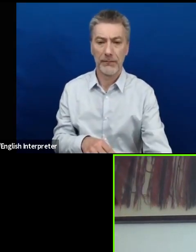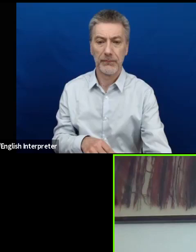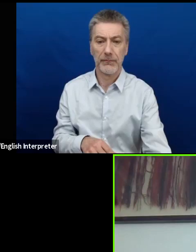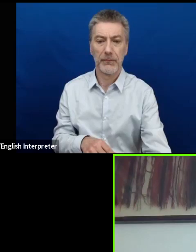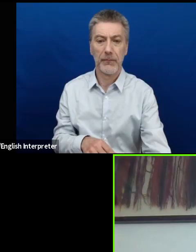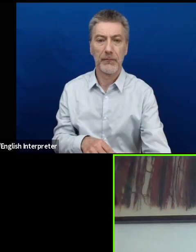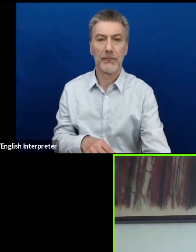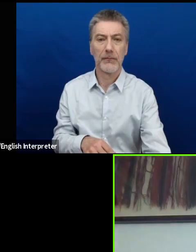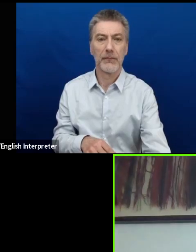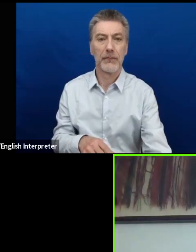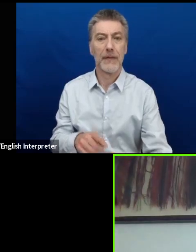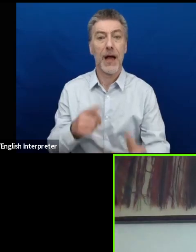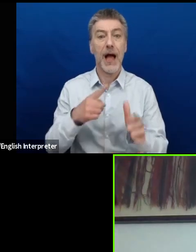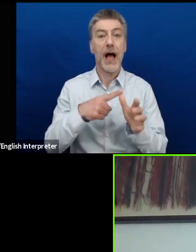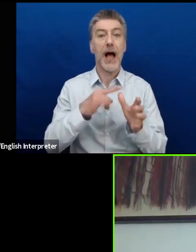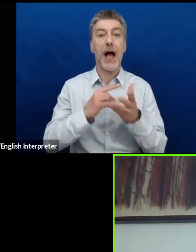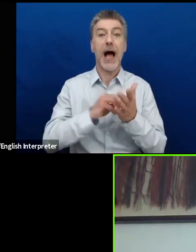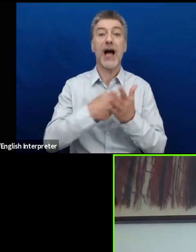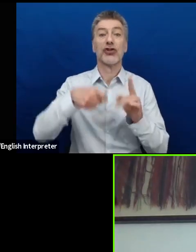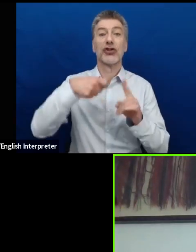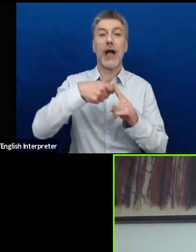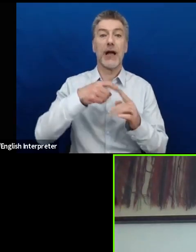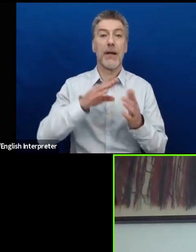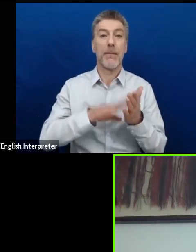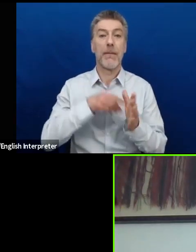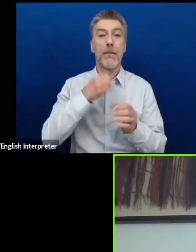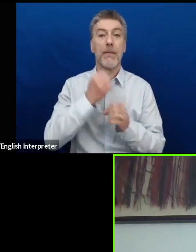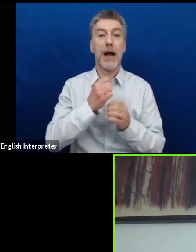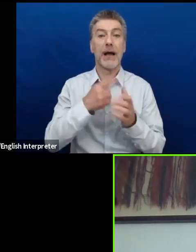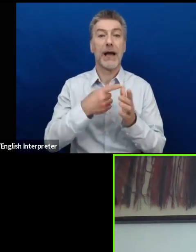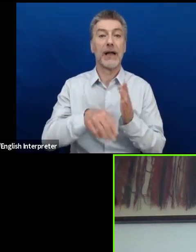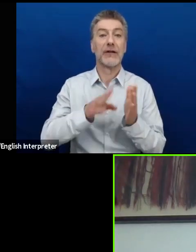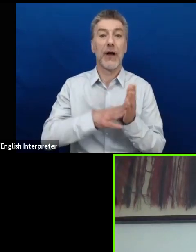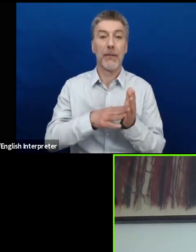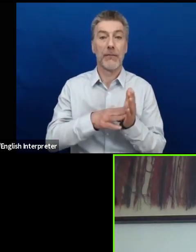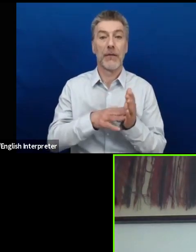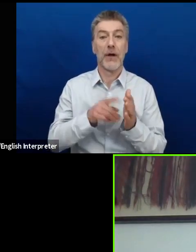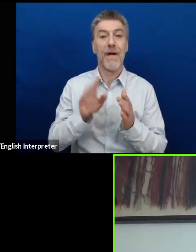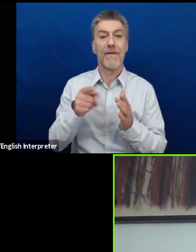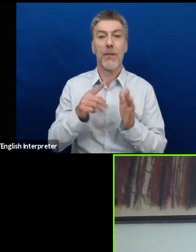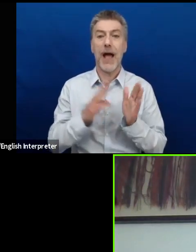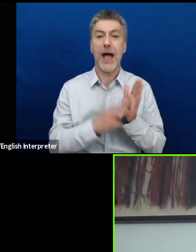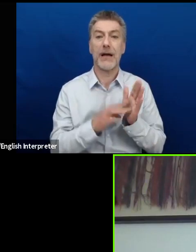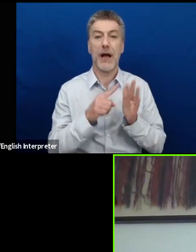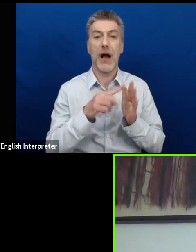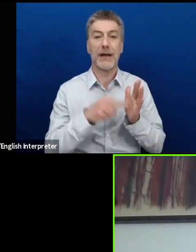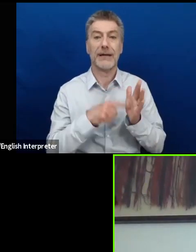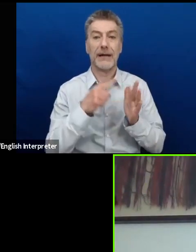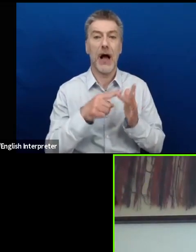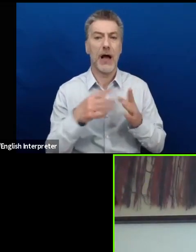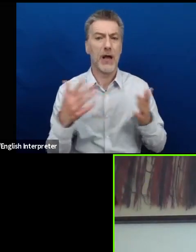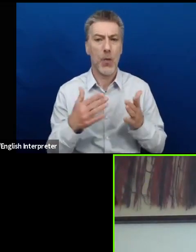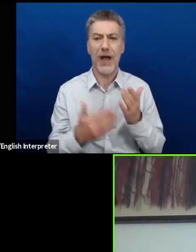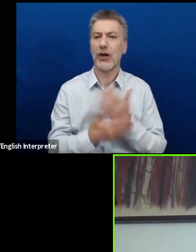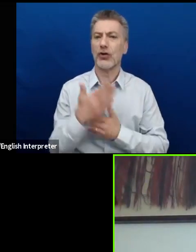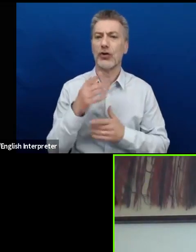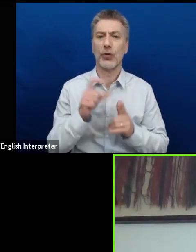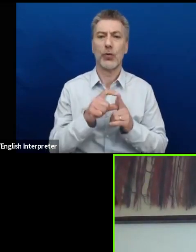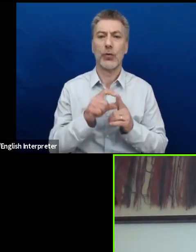and I'll try to pose as many of your questions as possible. I kindly ask that you include your